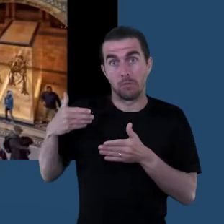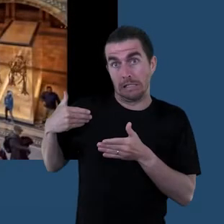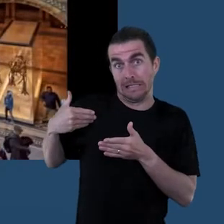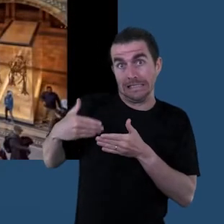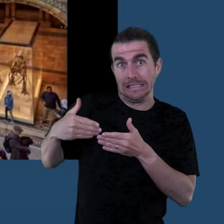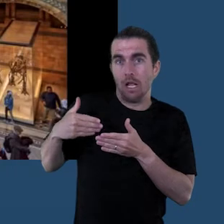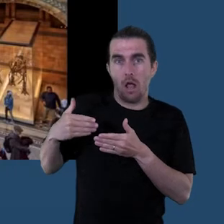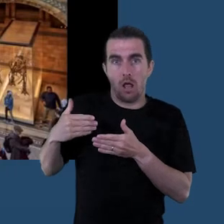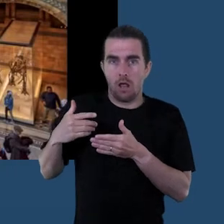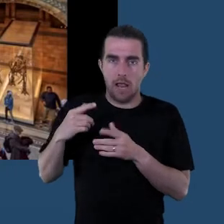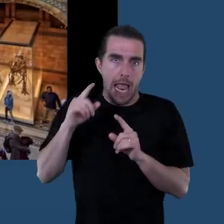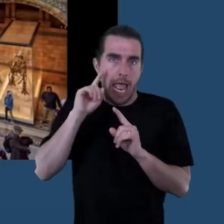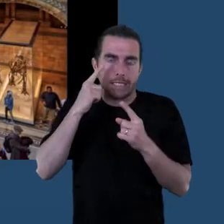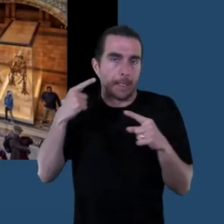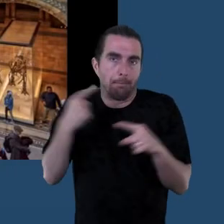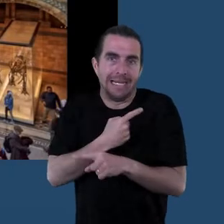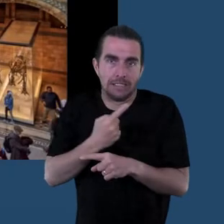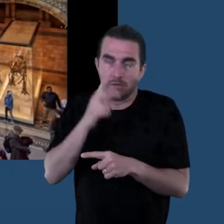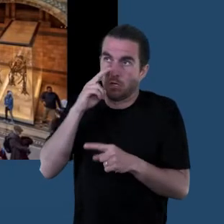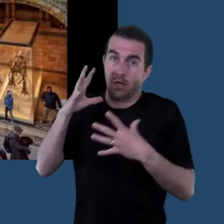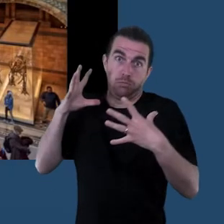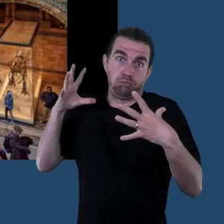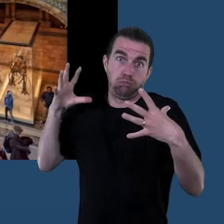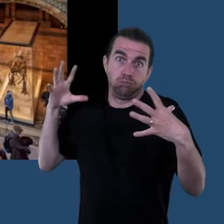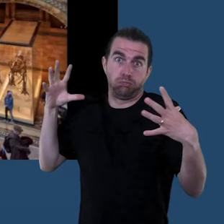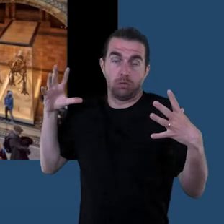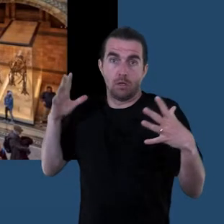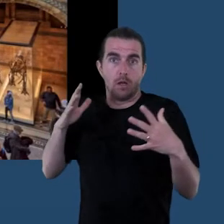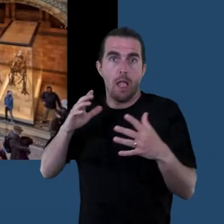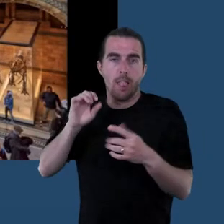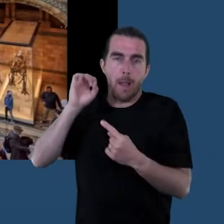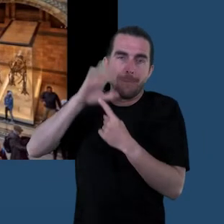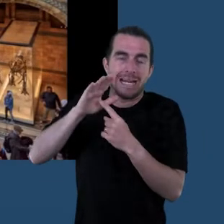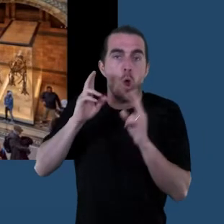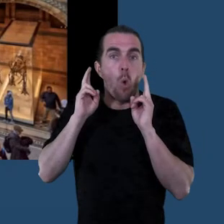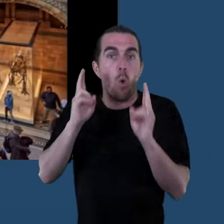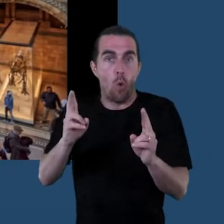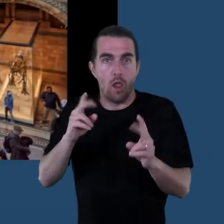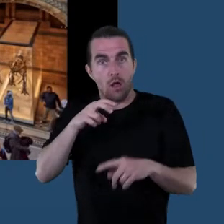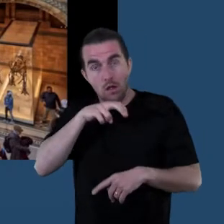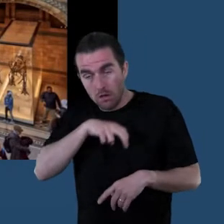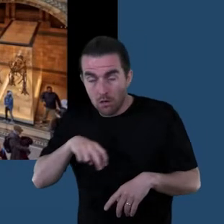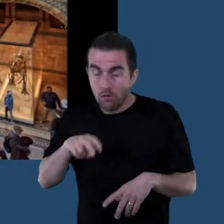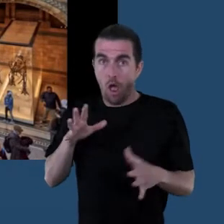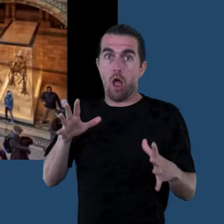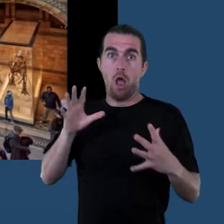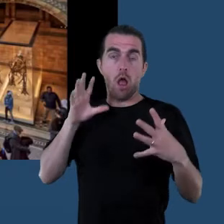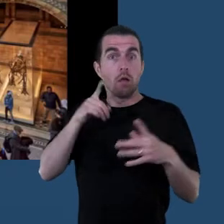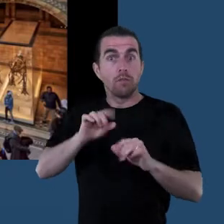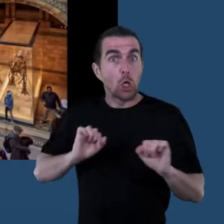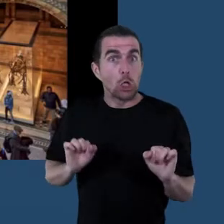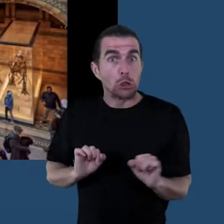can't have missed this beautiful specimen hanging in the main hall. But if you haven't visited the museum in person,